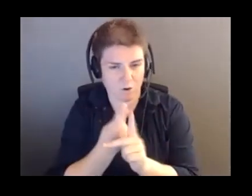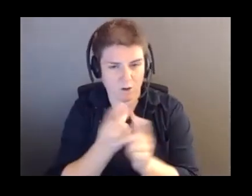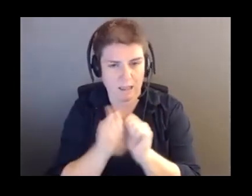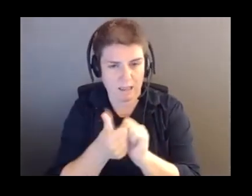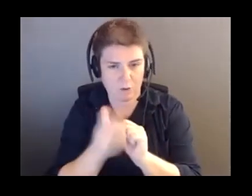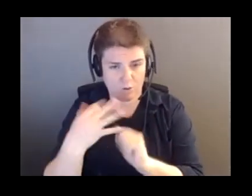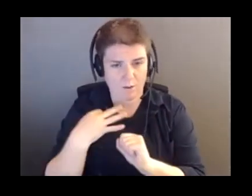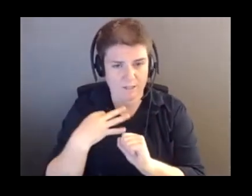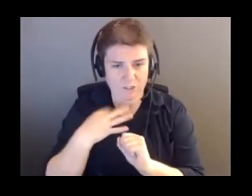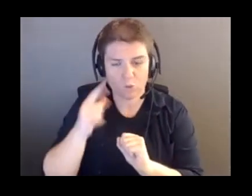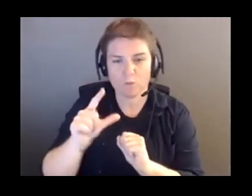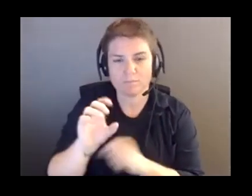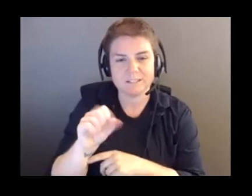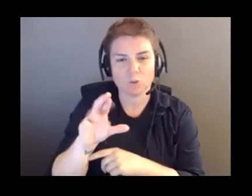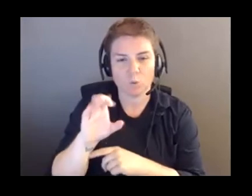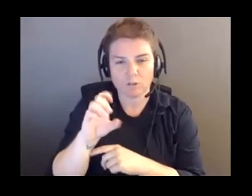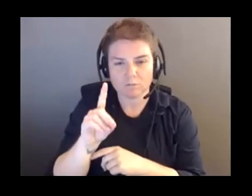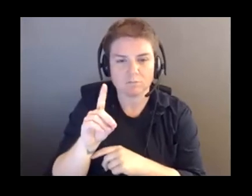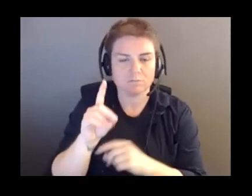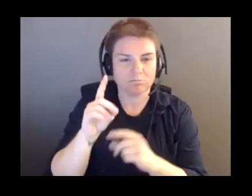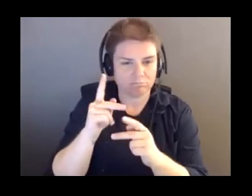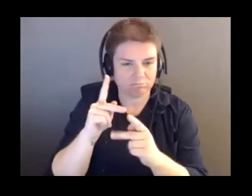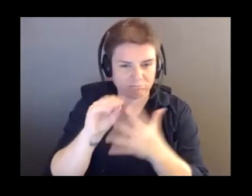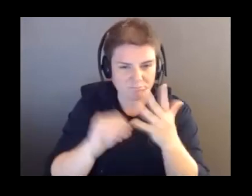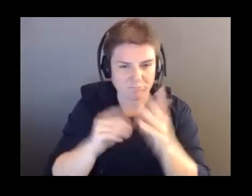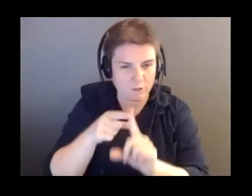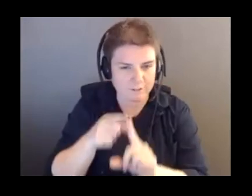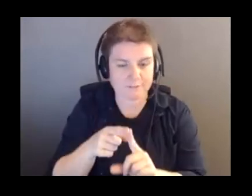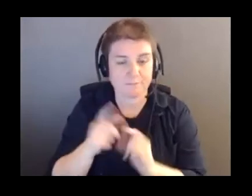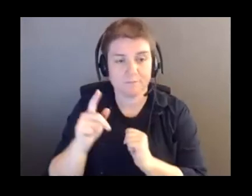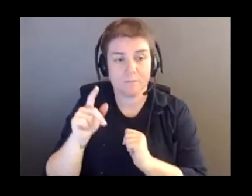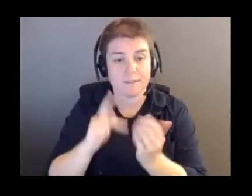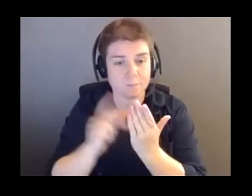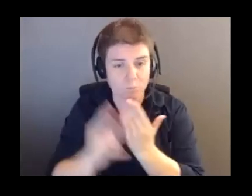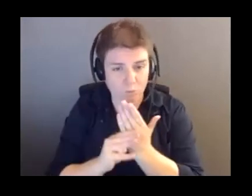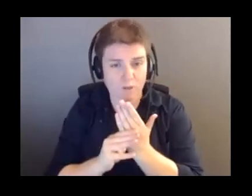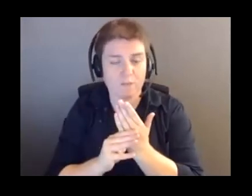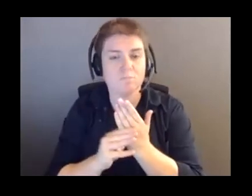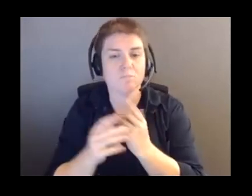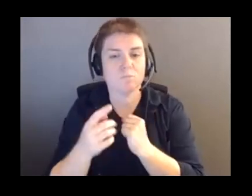will be scored. In this program we will be